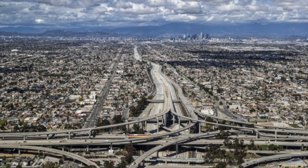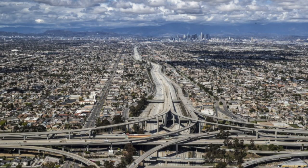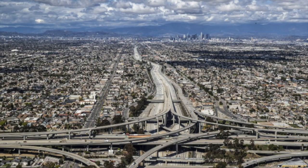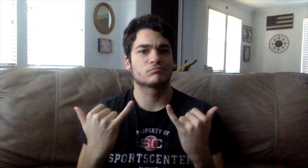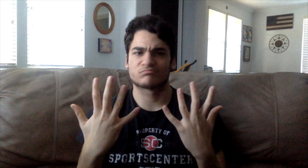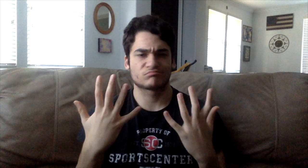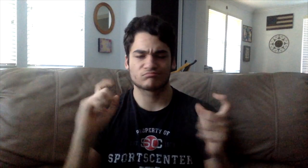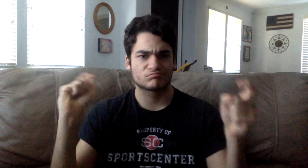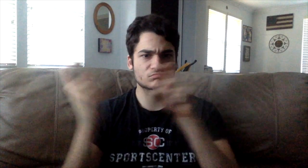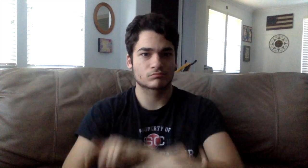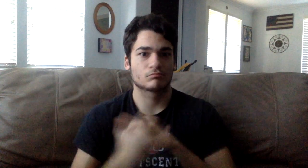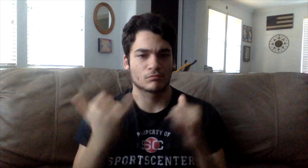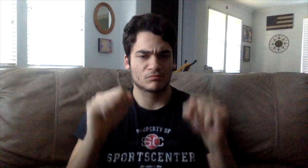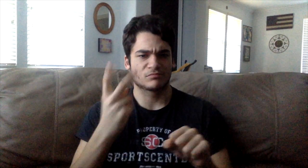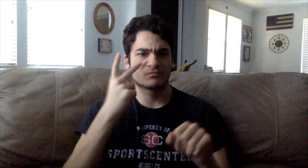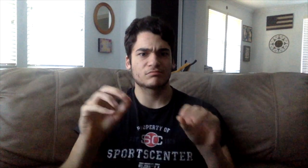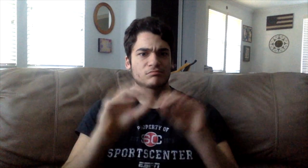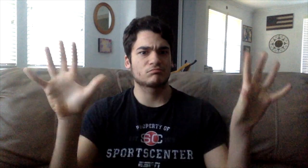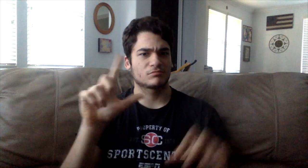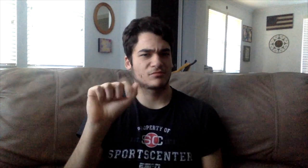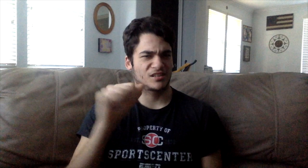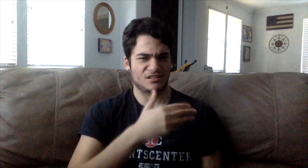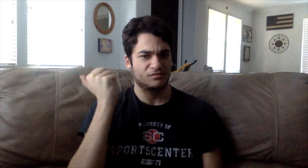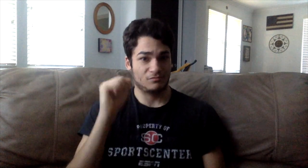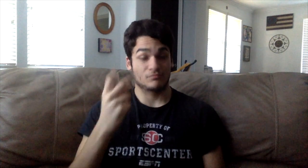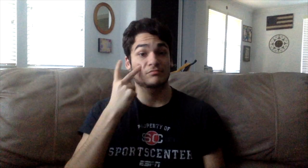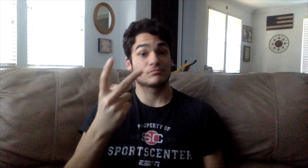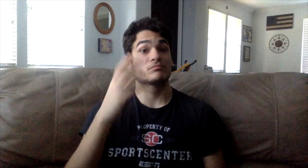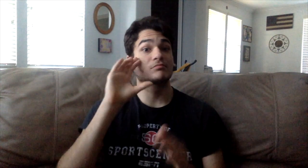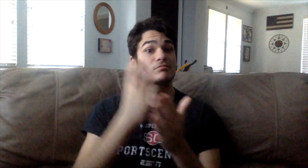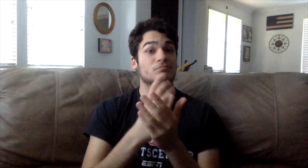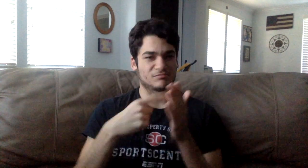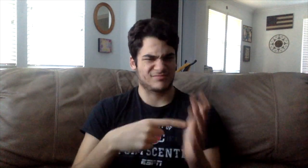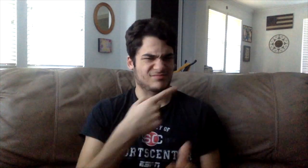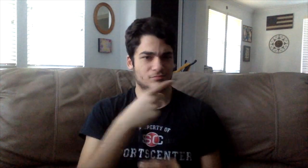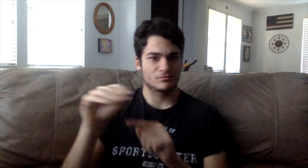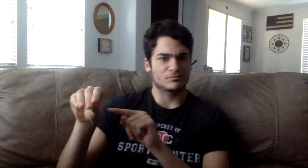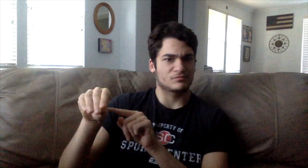Until now, the air in Los Angeles is clear.